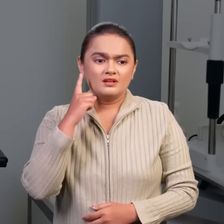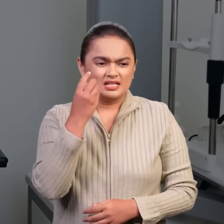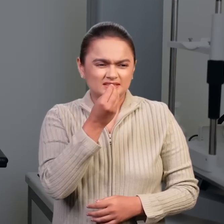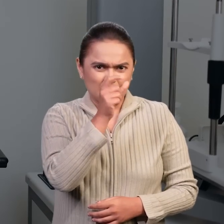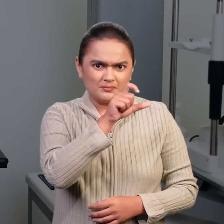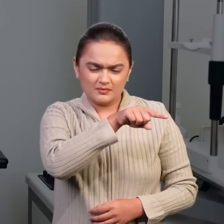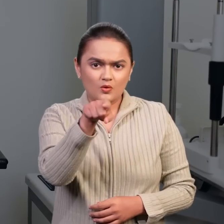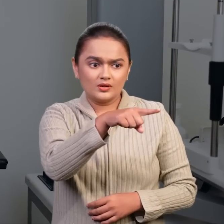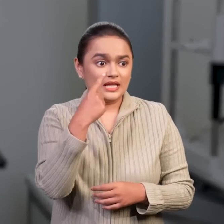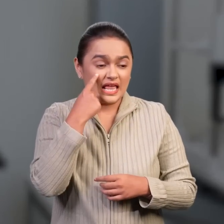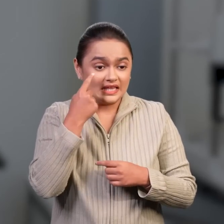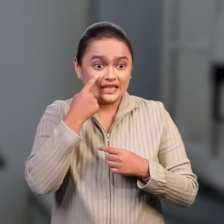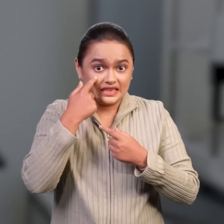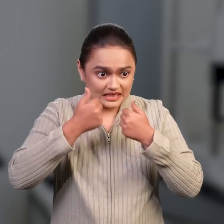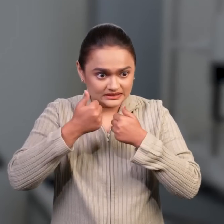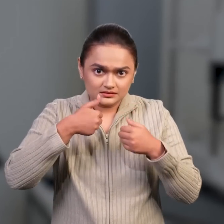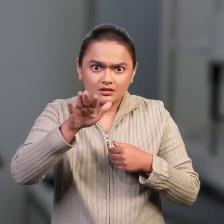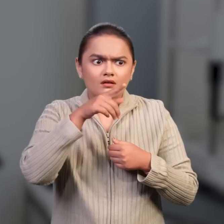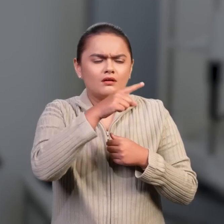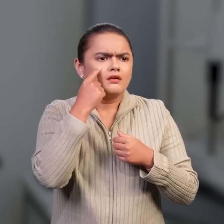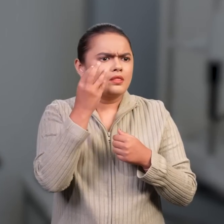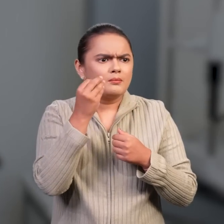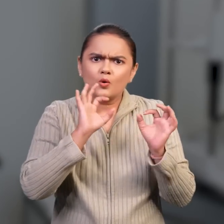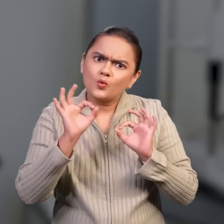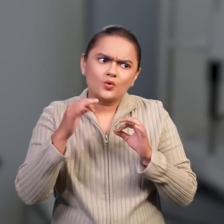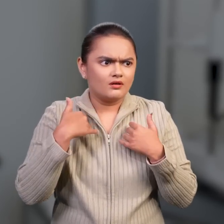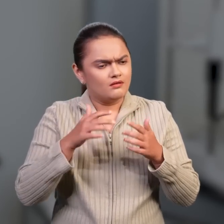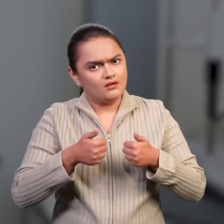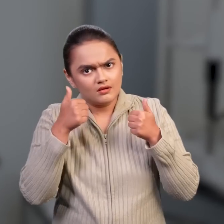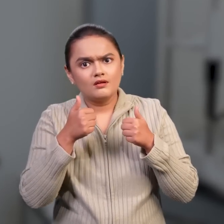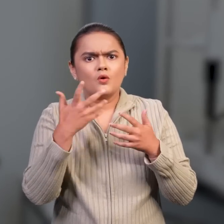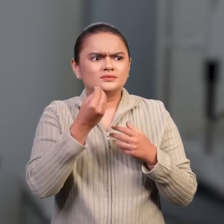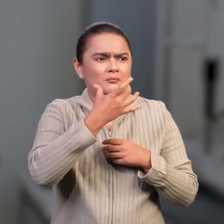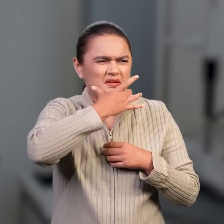For someone who's had eyes tested and doesn't have any number, for someone who's young,